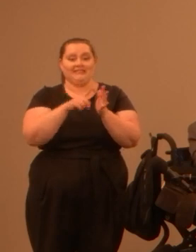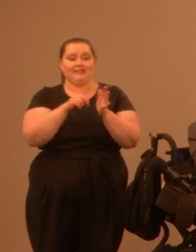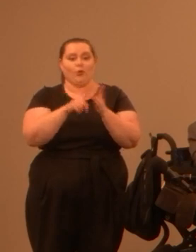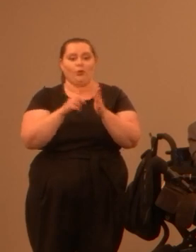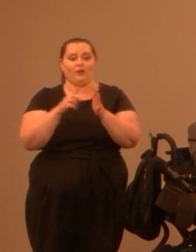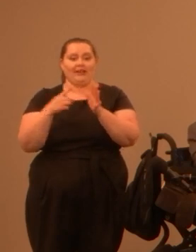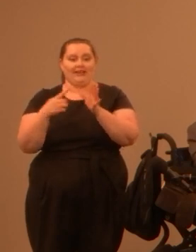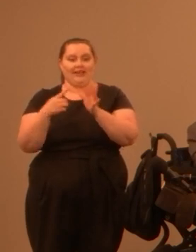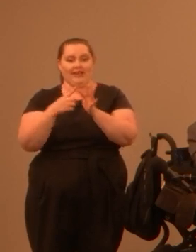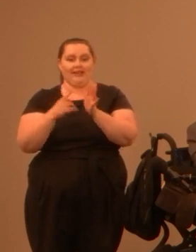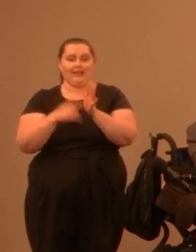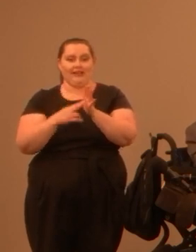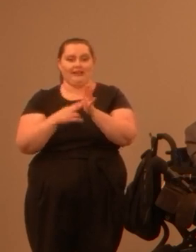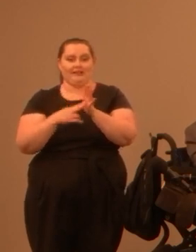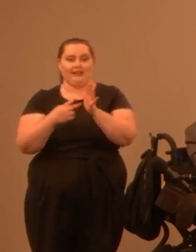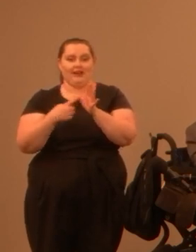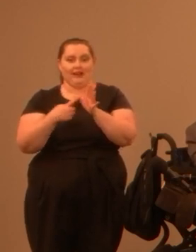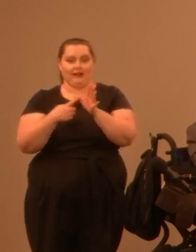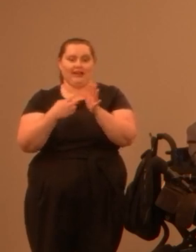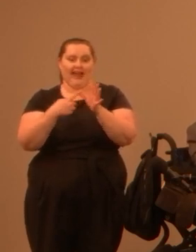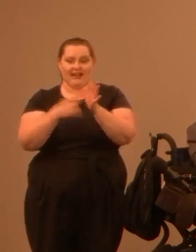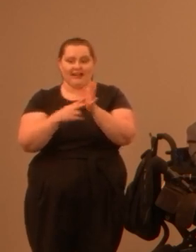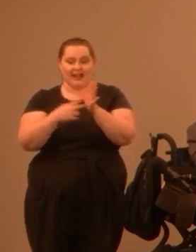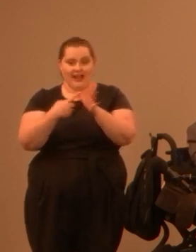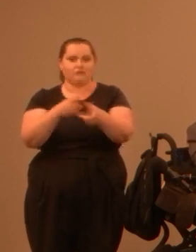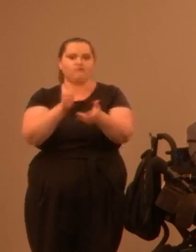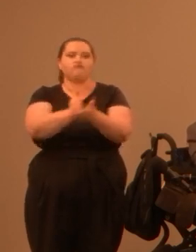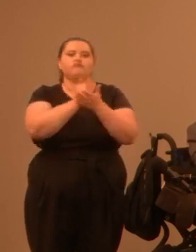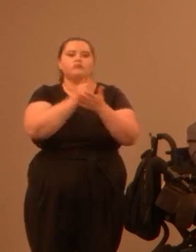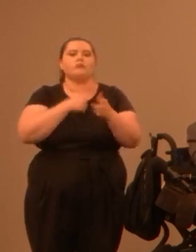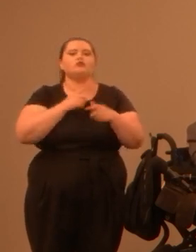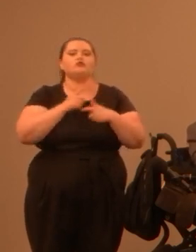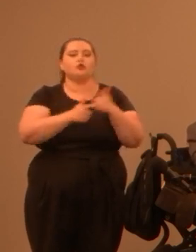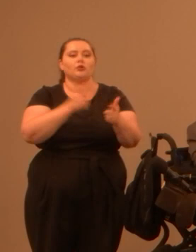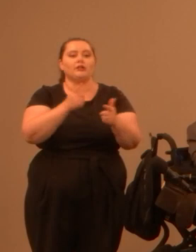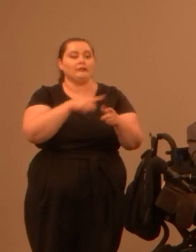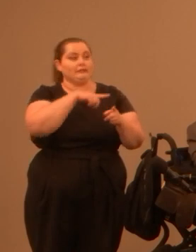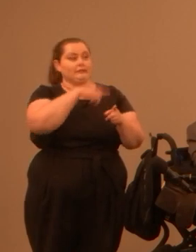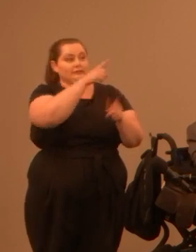supporting me throughout my journey. And my colleague David, who's also one